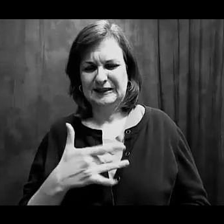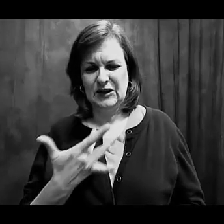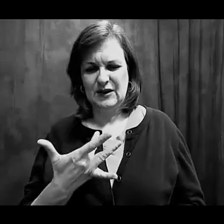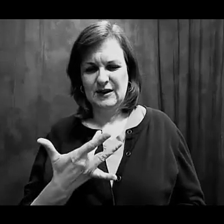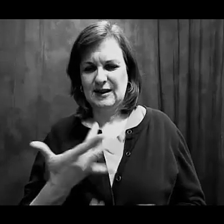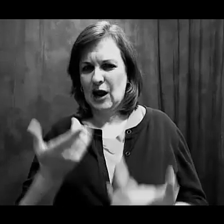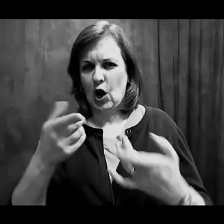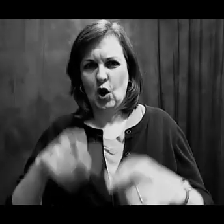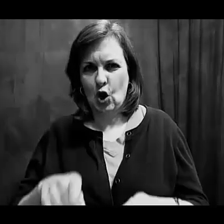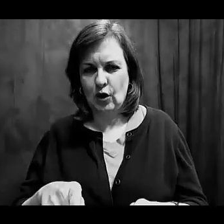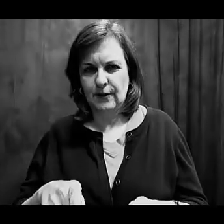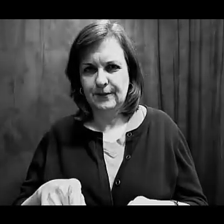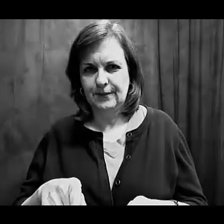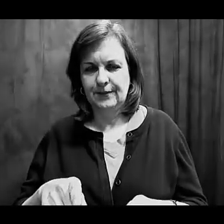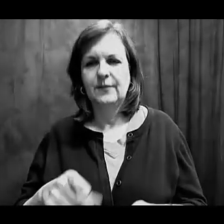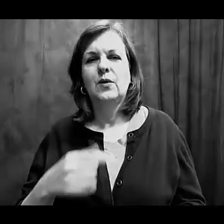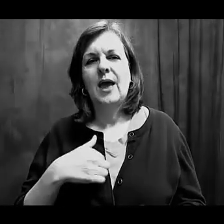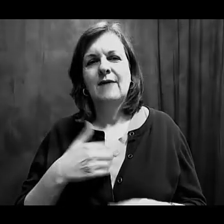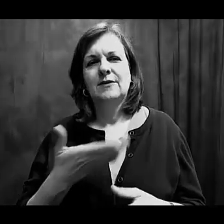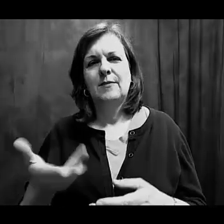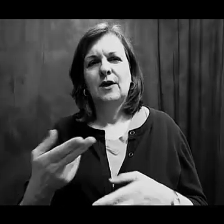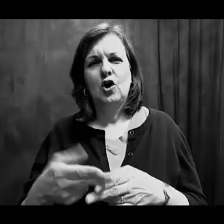we go through what we call a transduction pathway